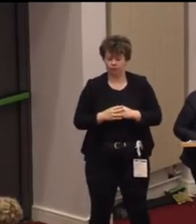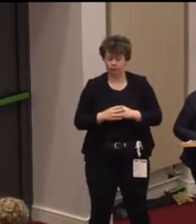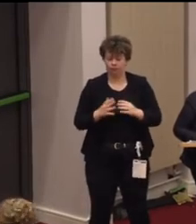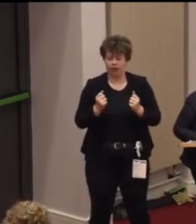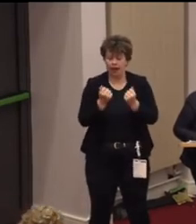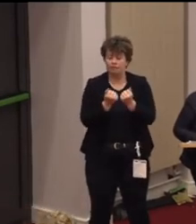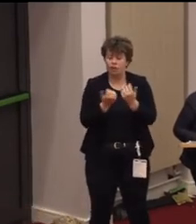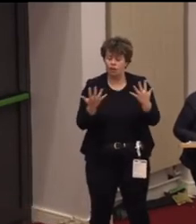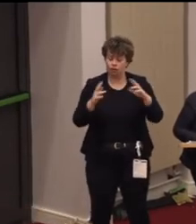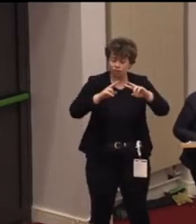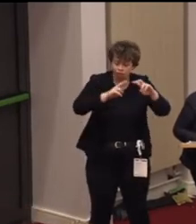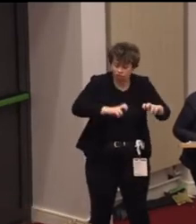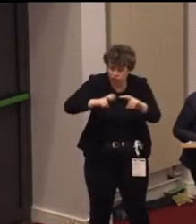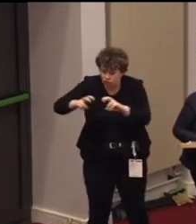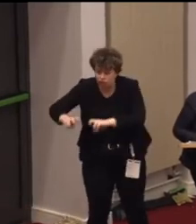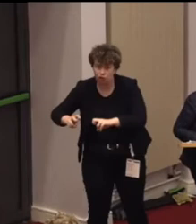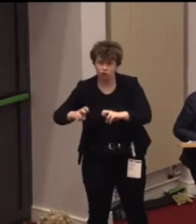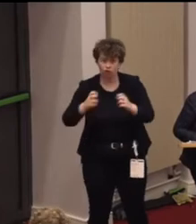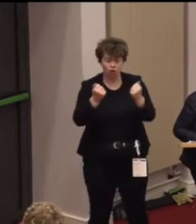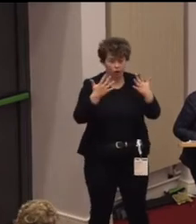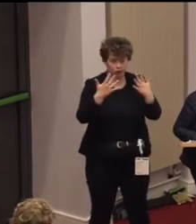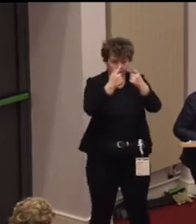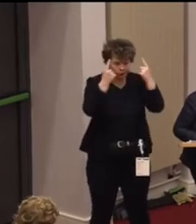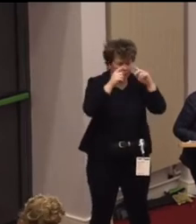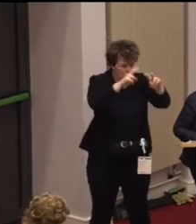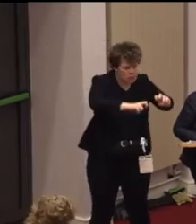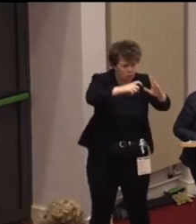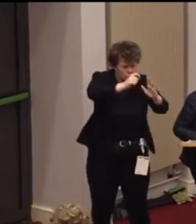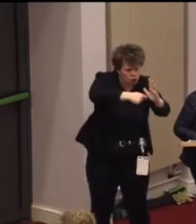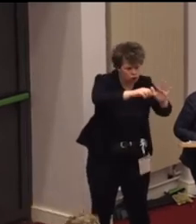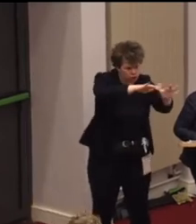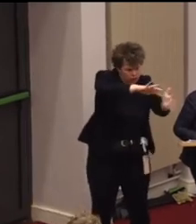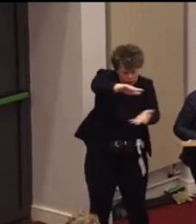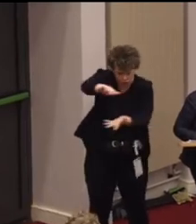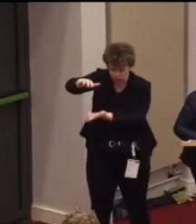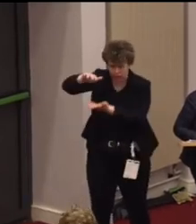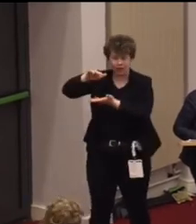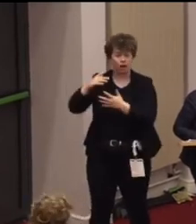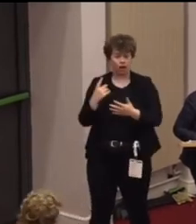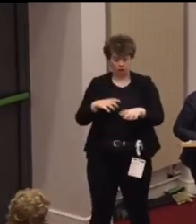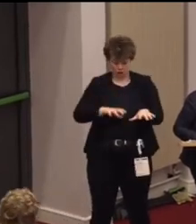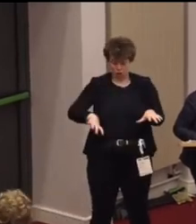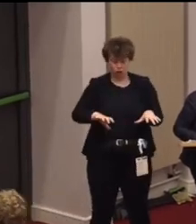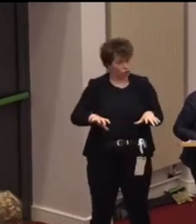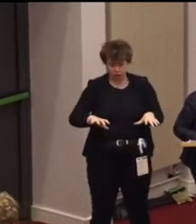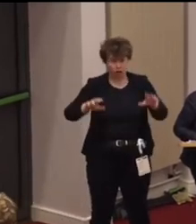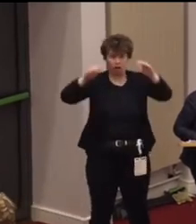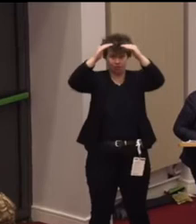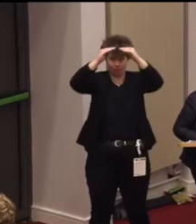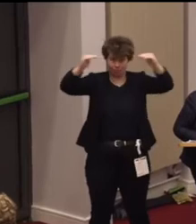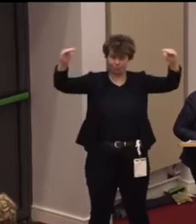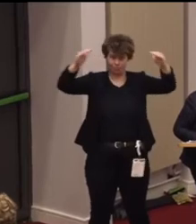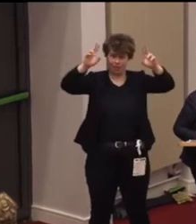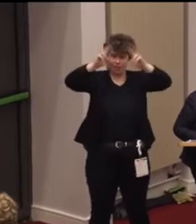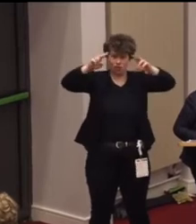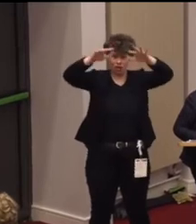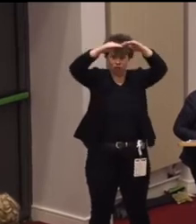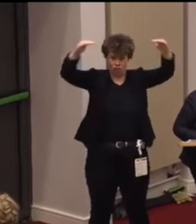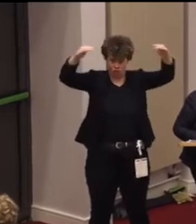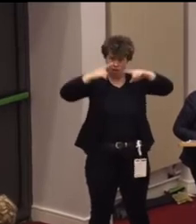and articles that has been initiated at the global level and in even in academia. We have